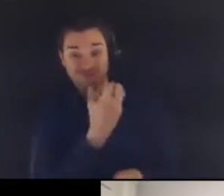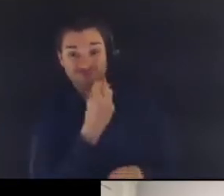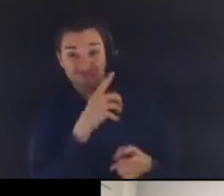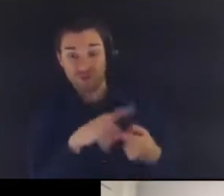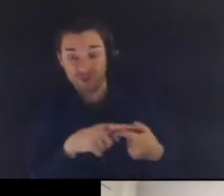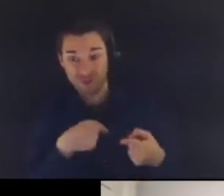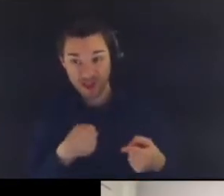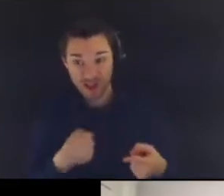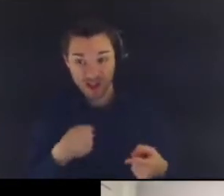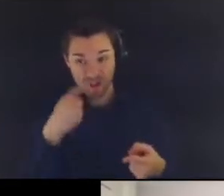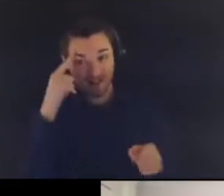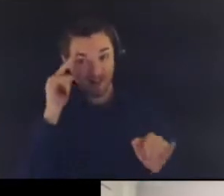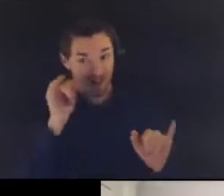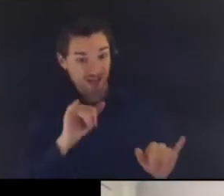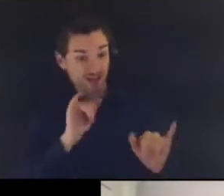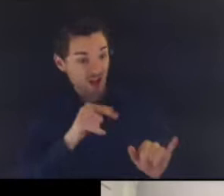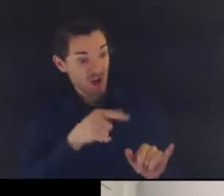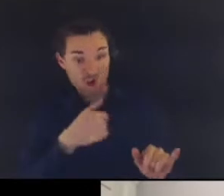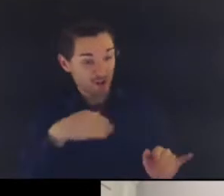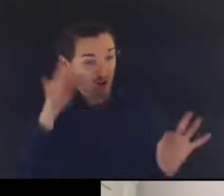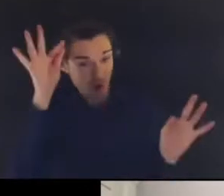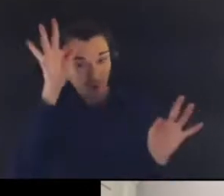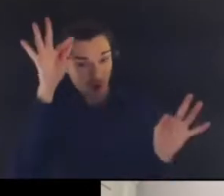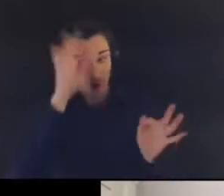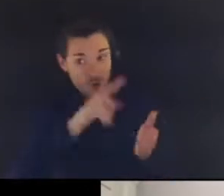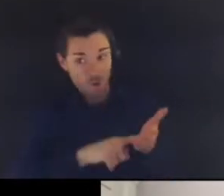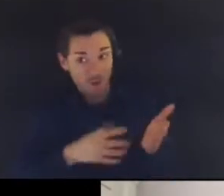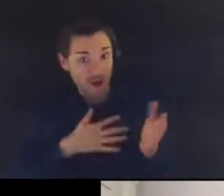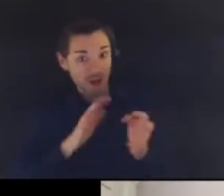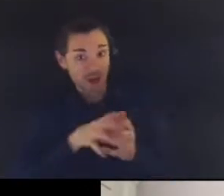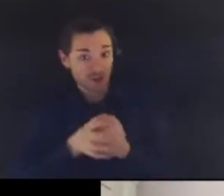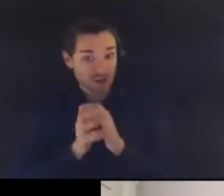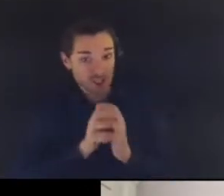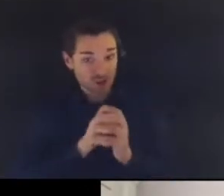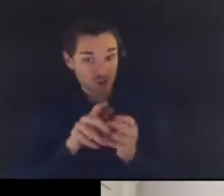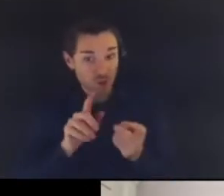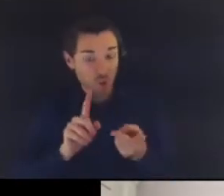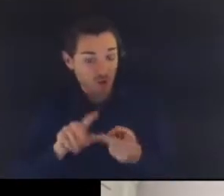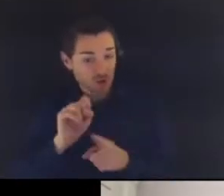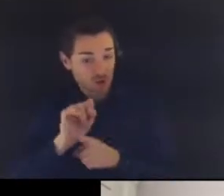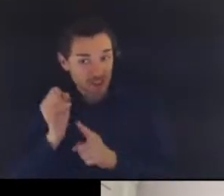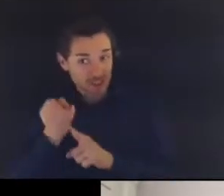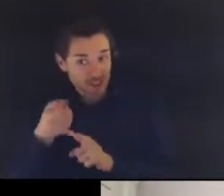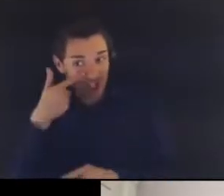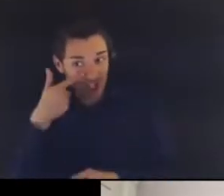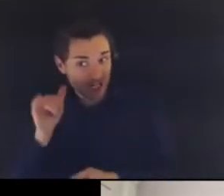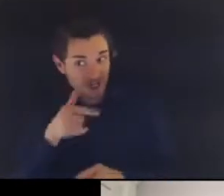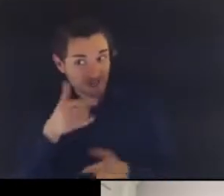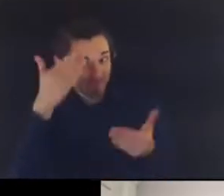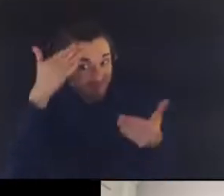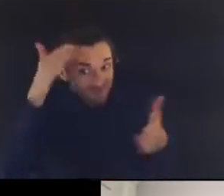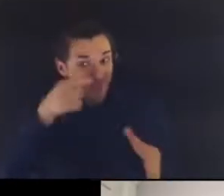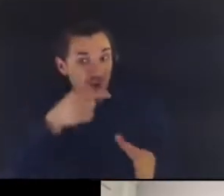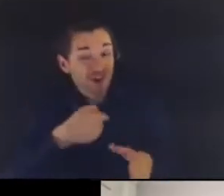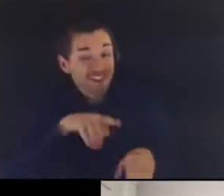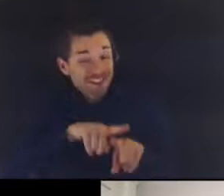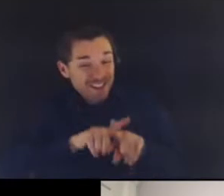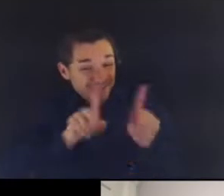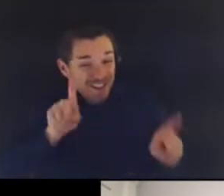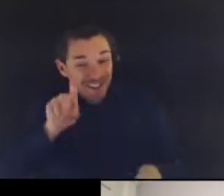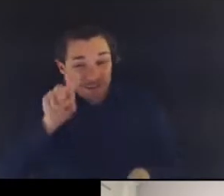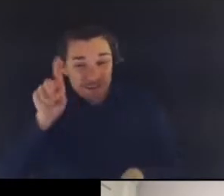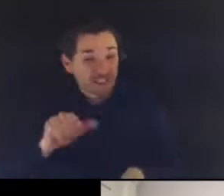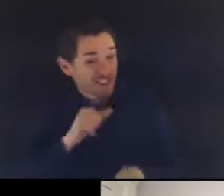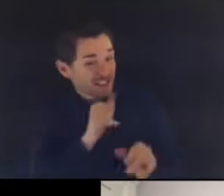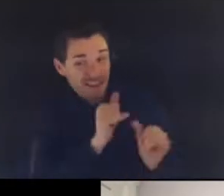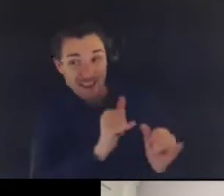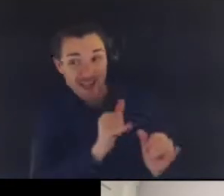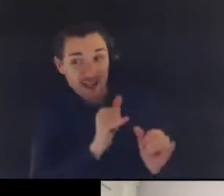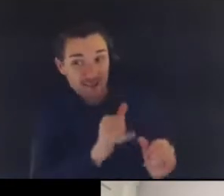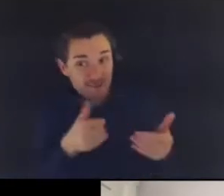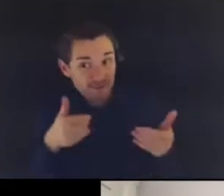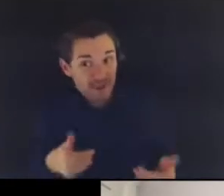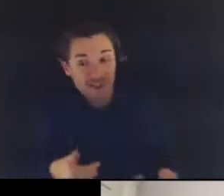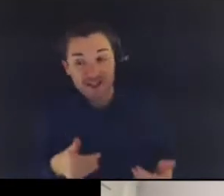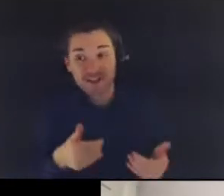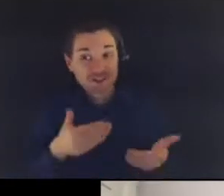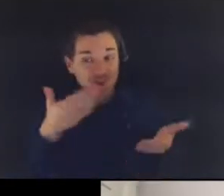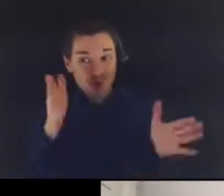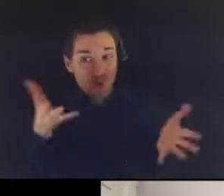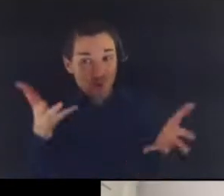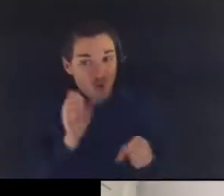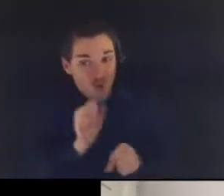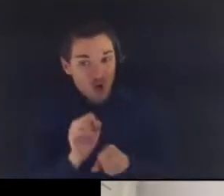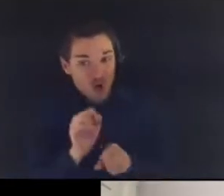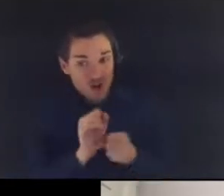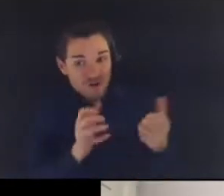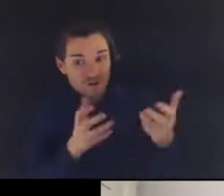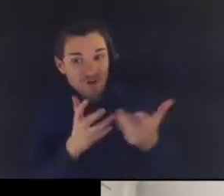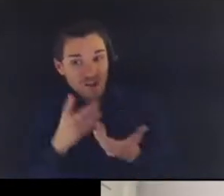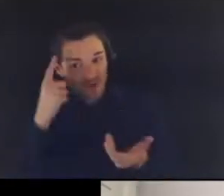no idea what my circumstances are. You have no idea what shoes I m walking in. You cannot